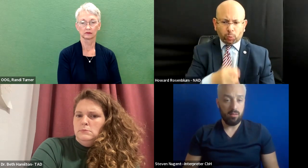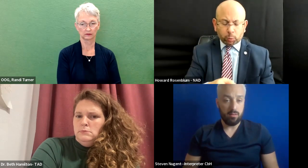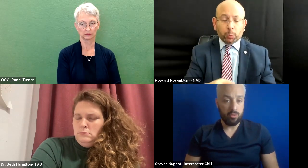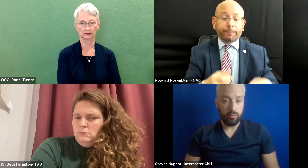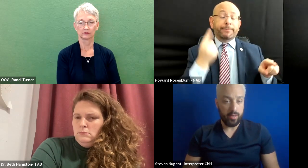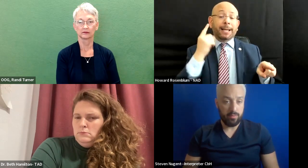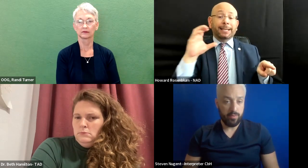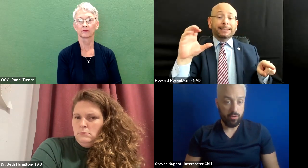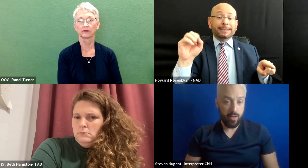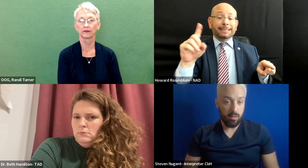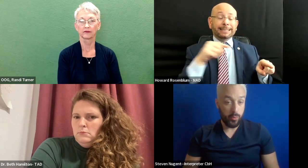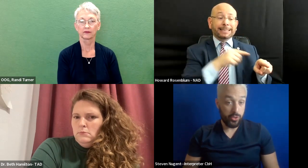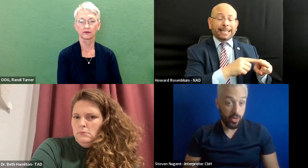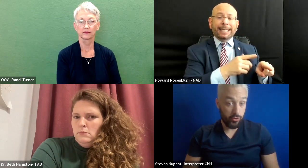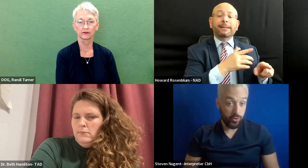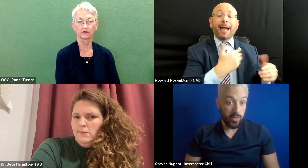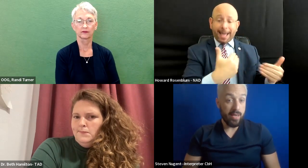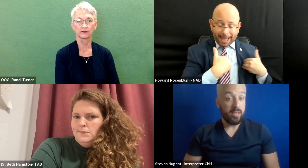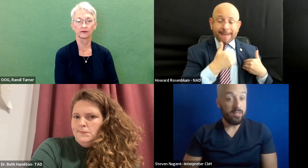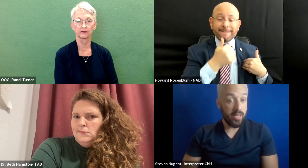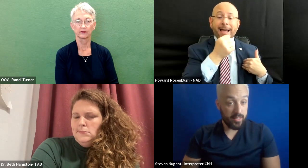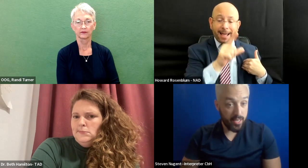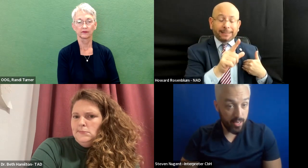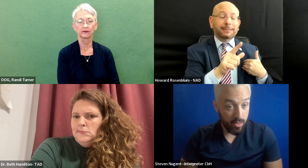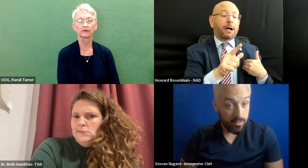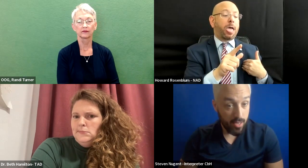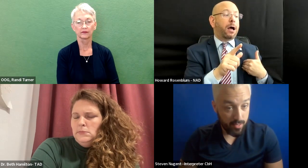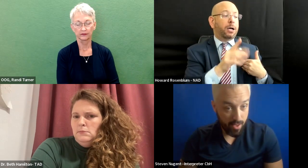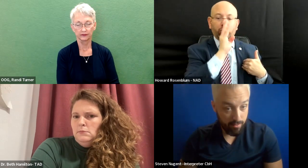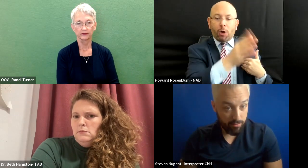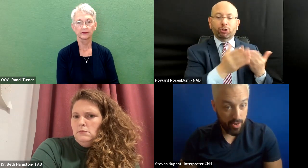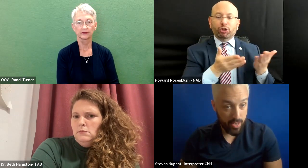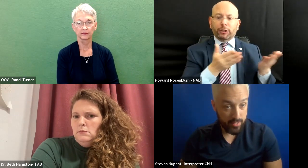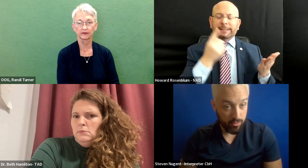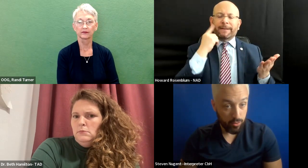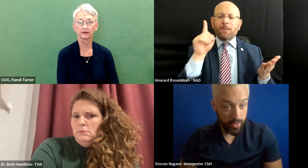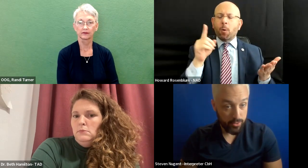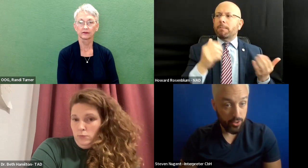that? >> Howard Rosenblum: Yes and no. We have folk within the FCC and the FCC says